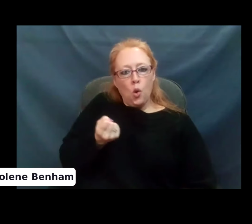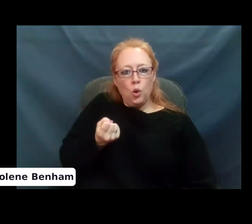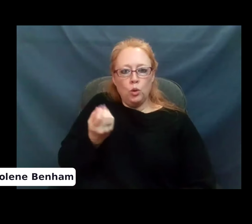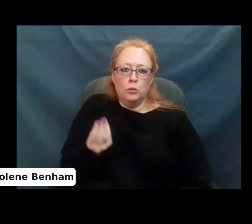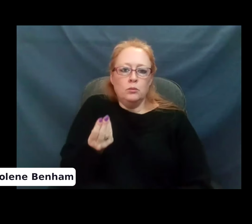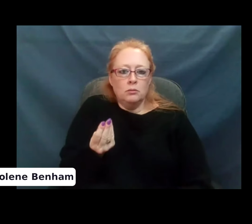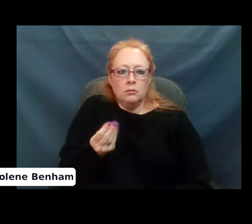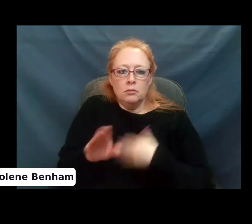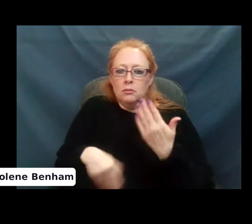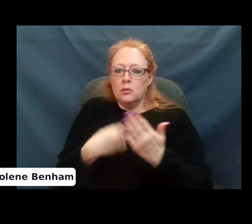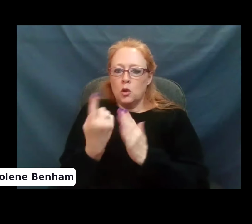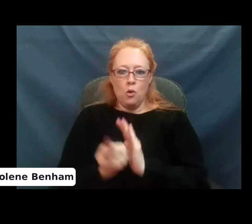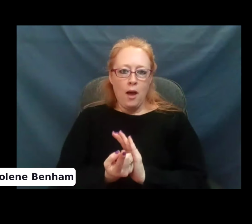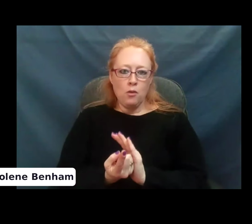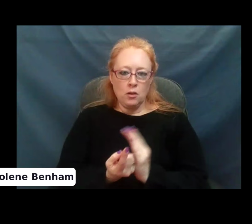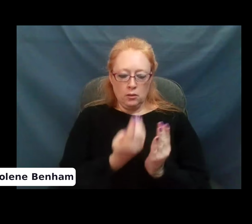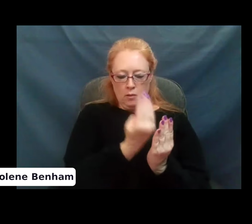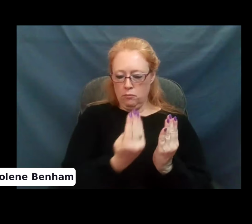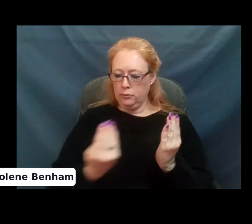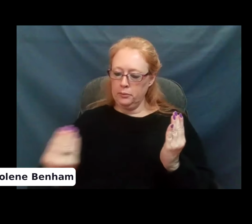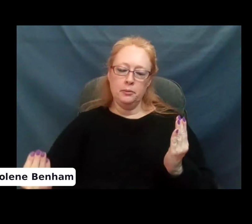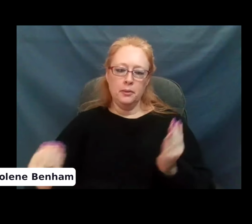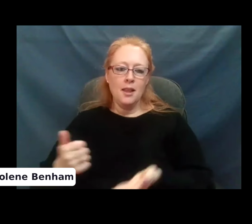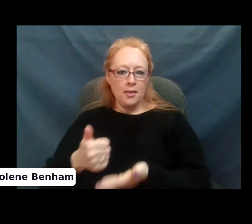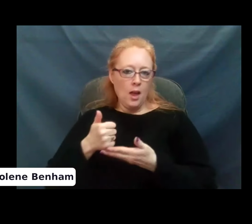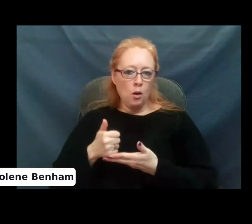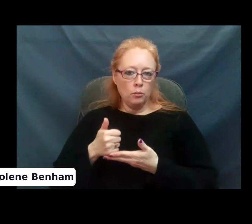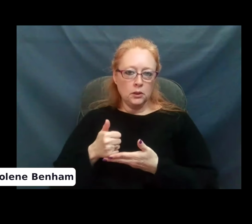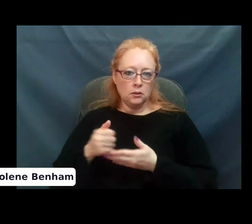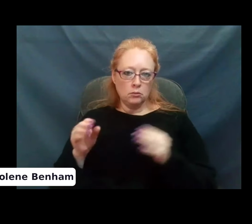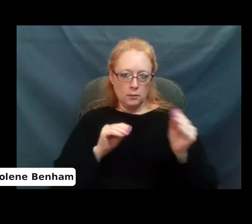And when I play cards I line up the cards on my board so I can visually see things I'm not having to hold on to cards for a whole hour.